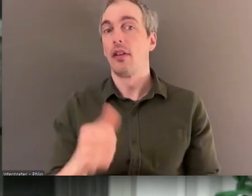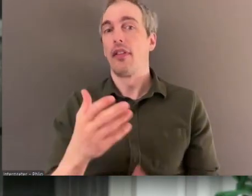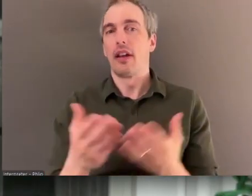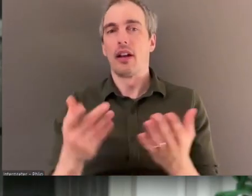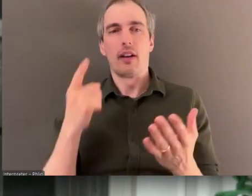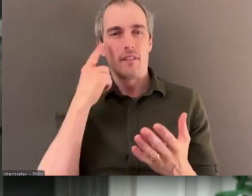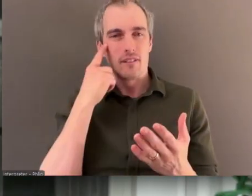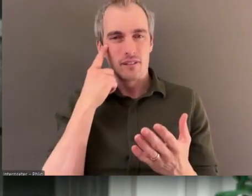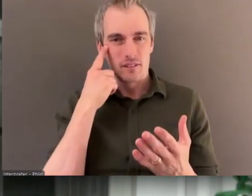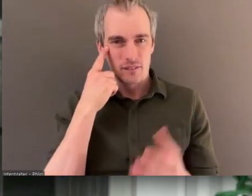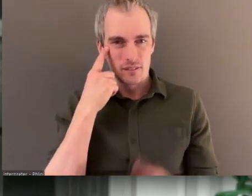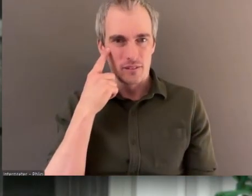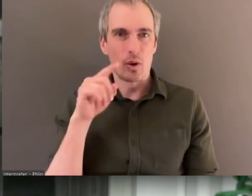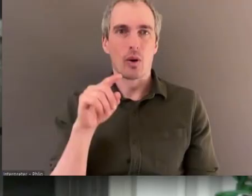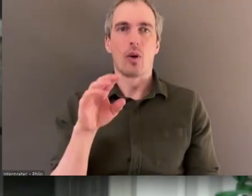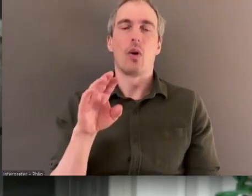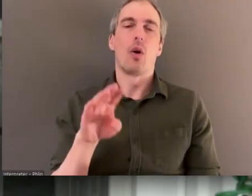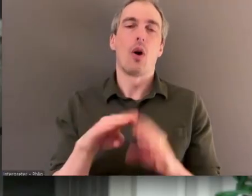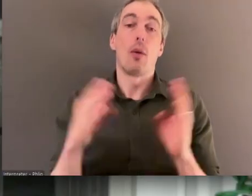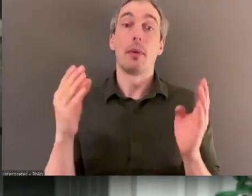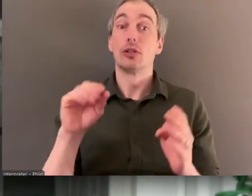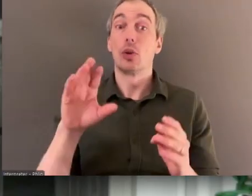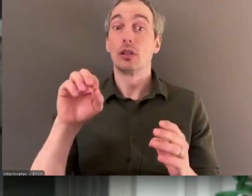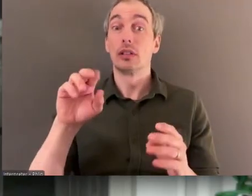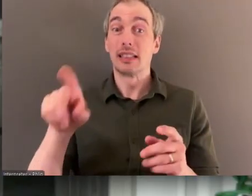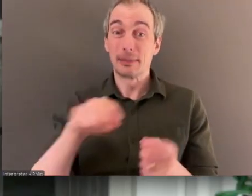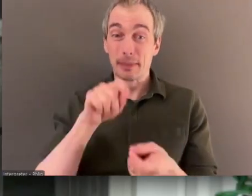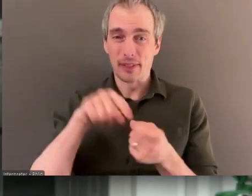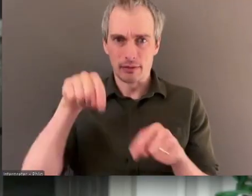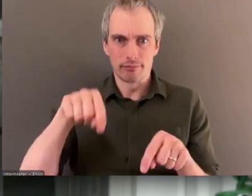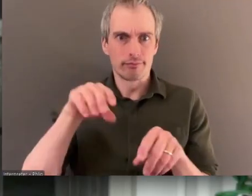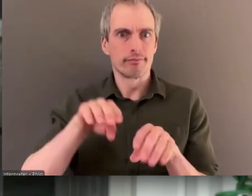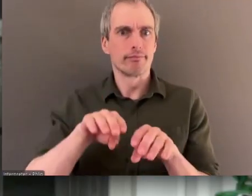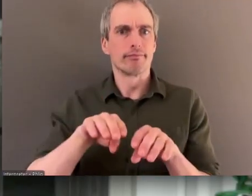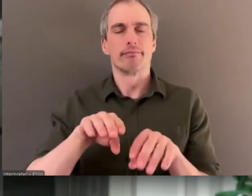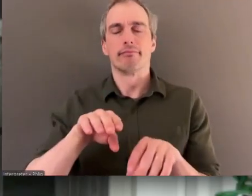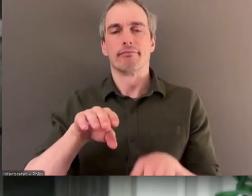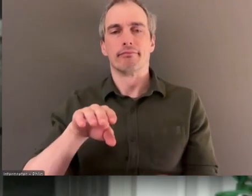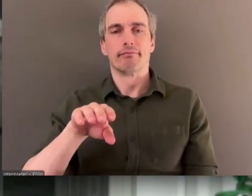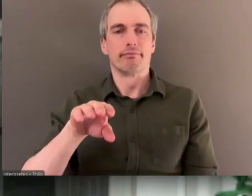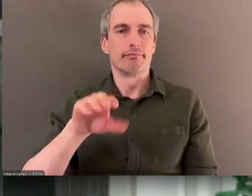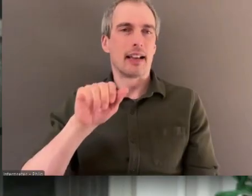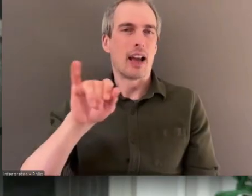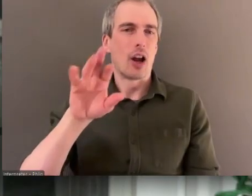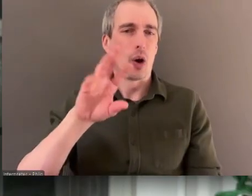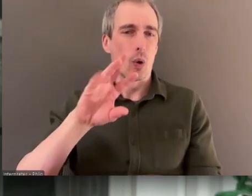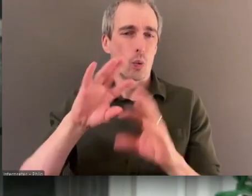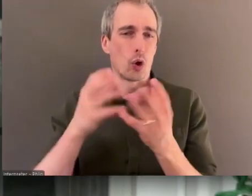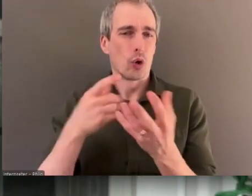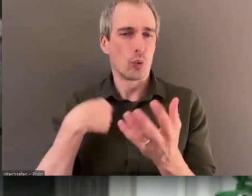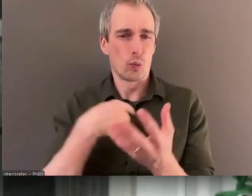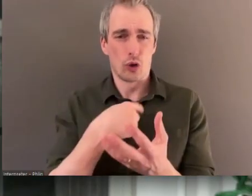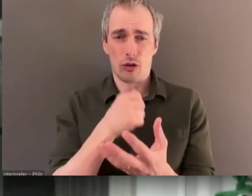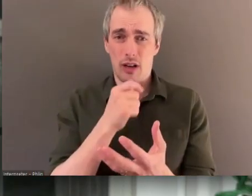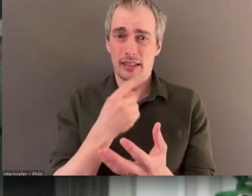we're not saying use the OpenAI model. We are building a system that is a harness for any model and also any environment